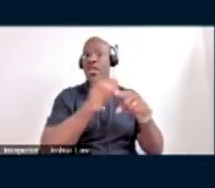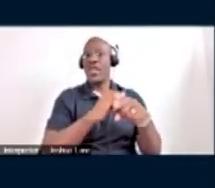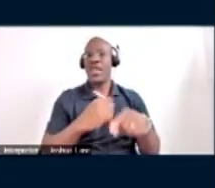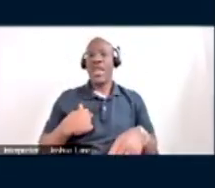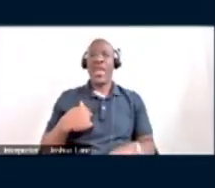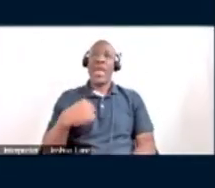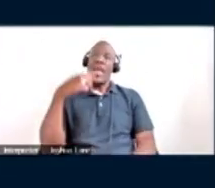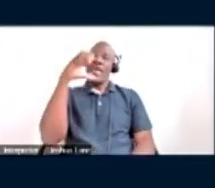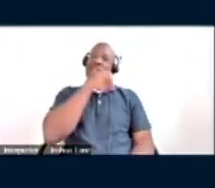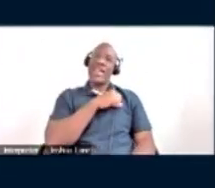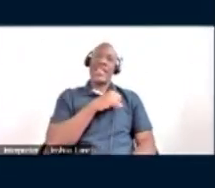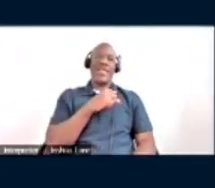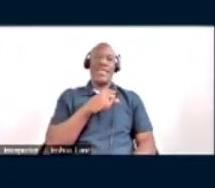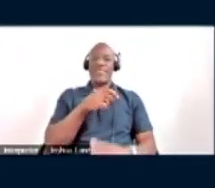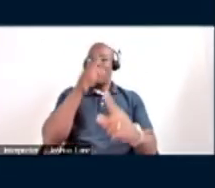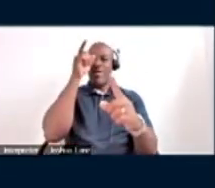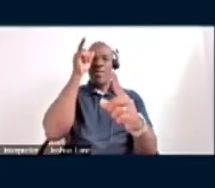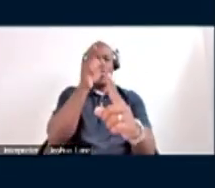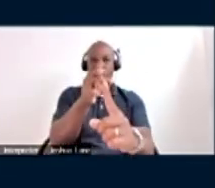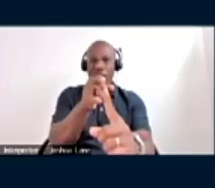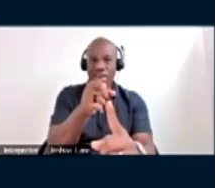and that I hope people begin to appreciate